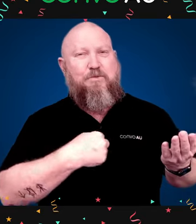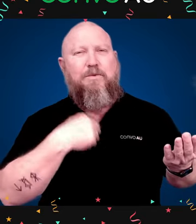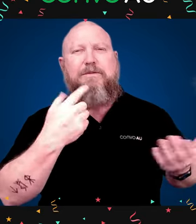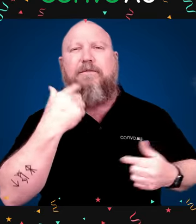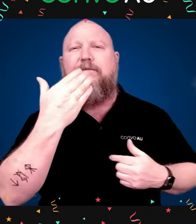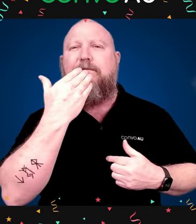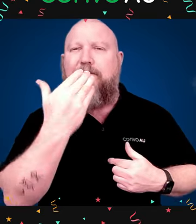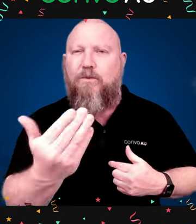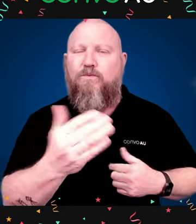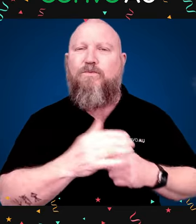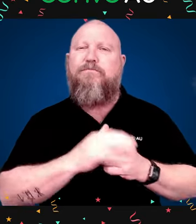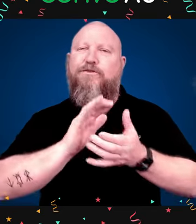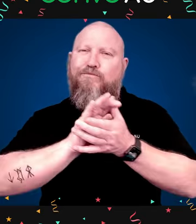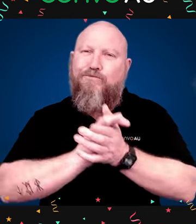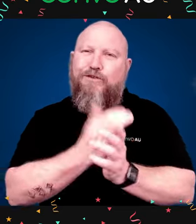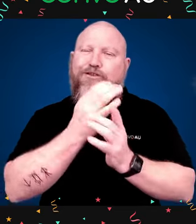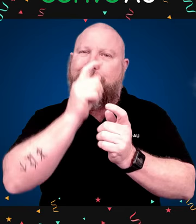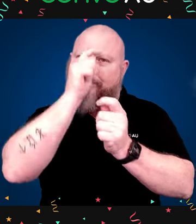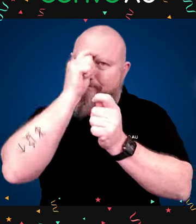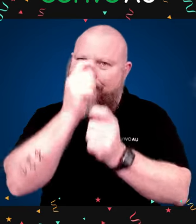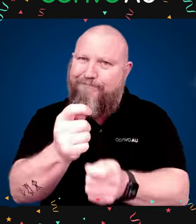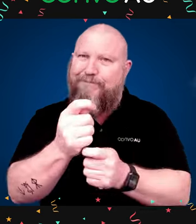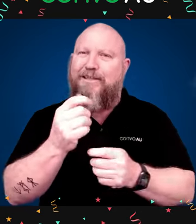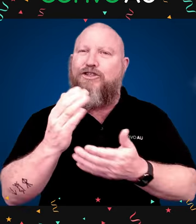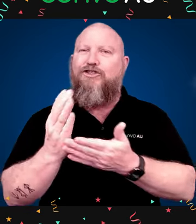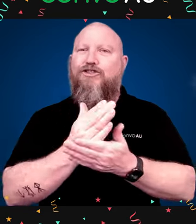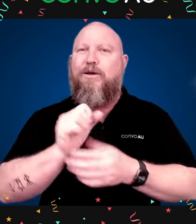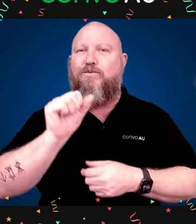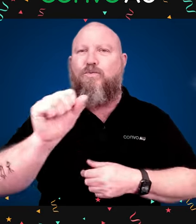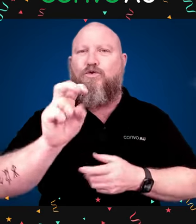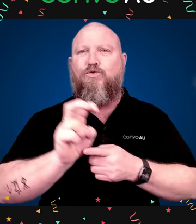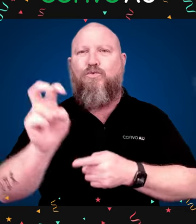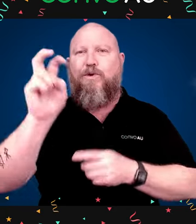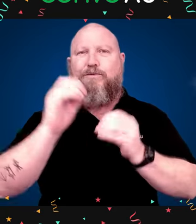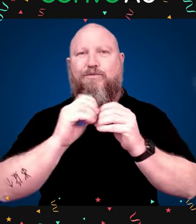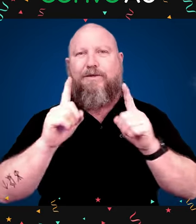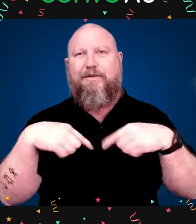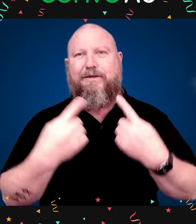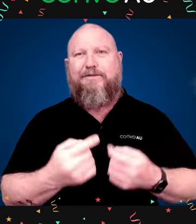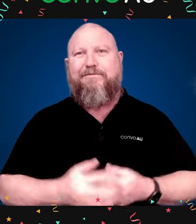I wish to express our sincere appreciation and thanks to you in sharing the journey with us.